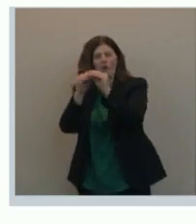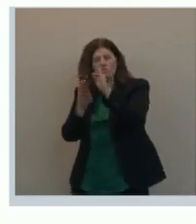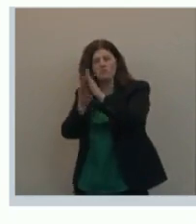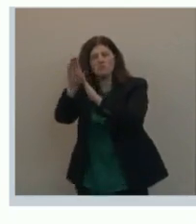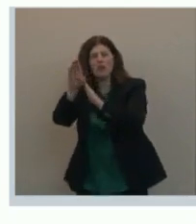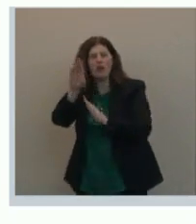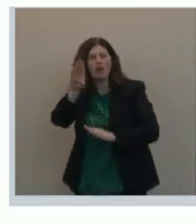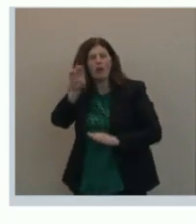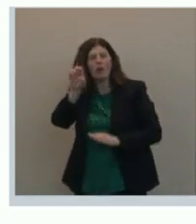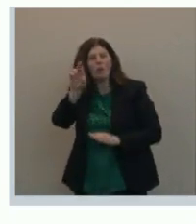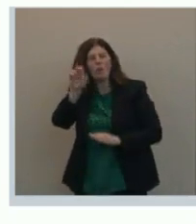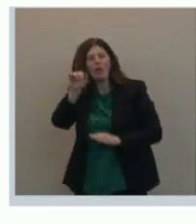WE ARE DOING WELL THAT.